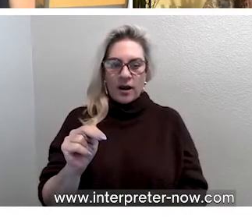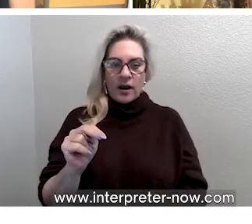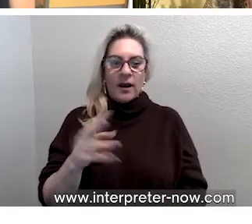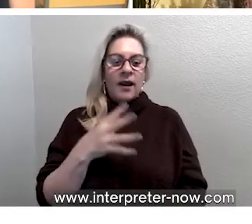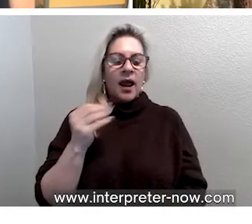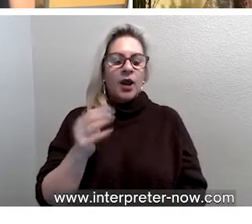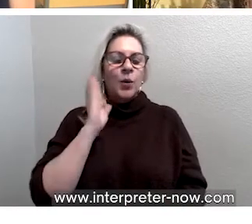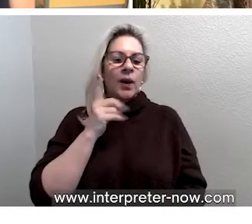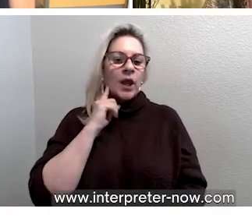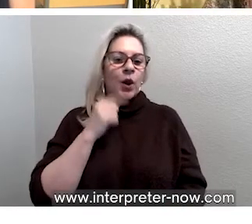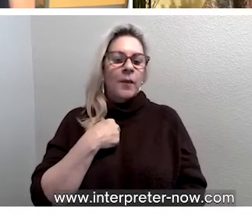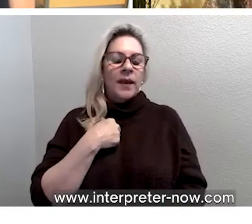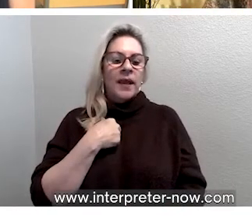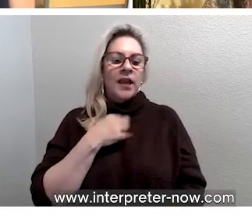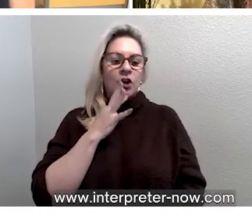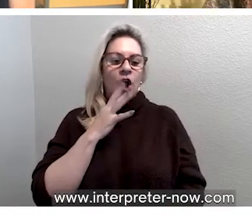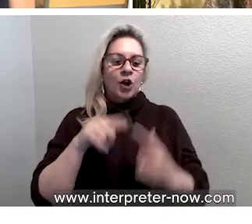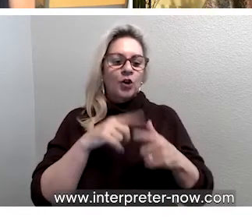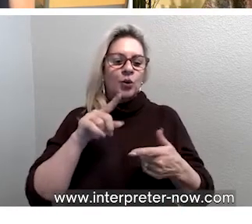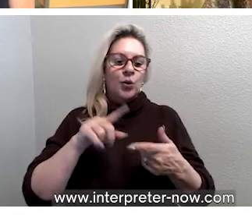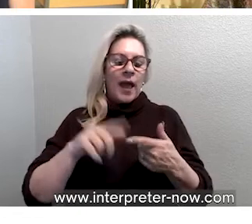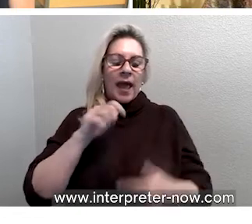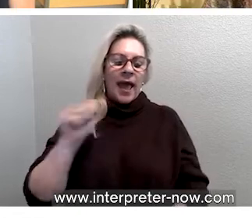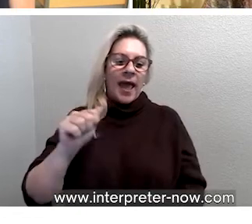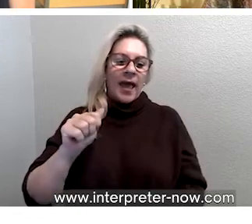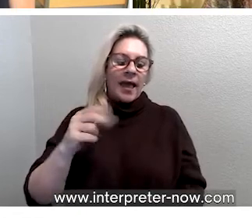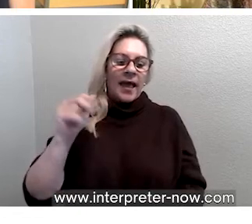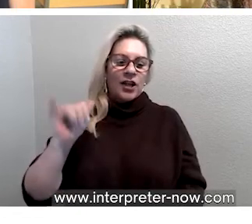You'll hear me referring to it as a hijab, as well interchangeably.